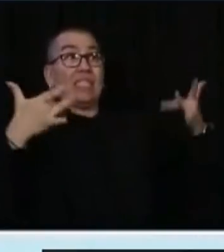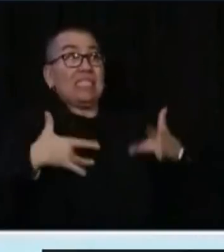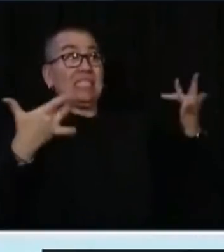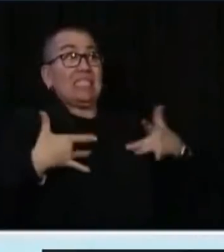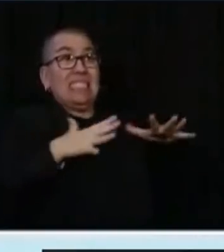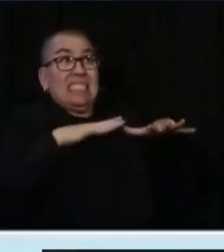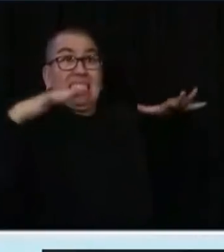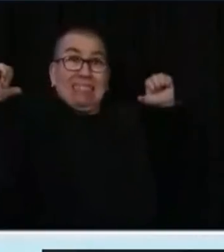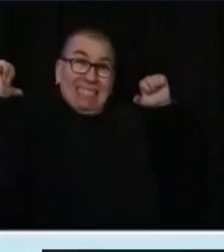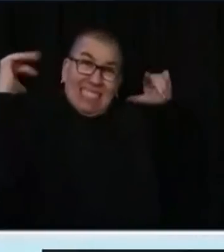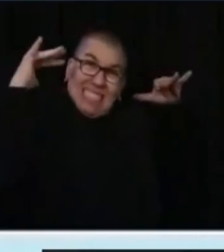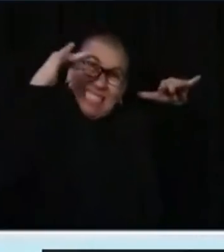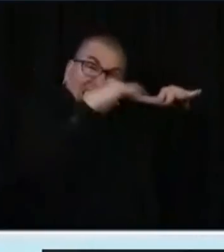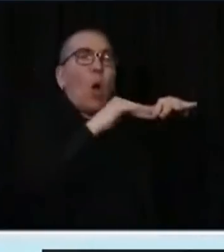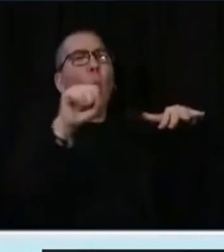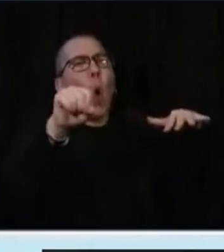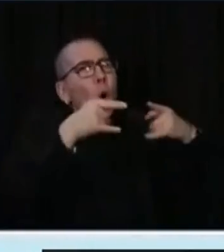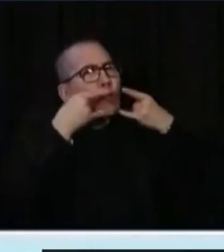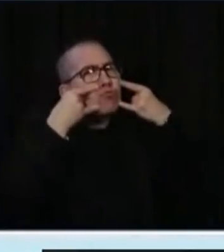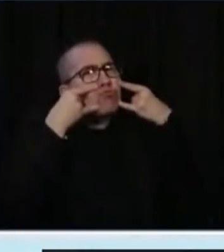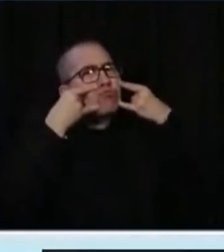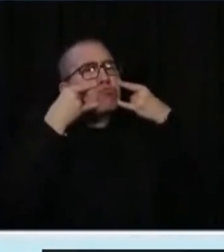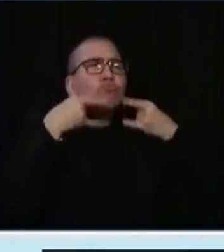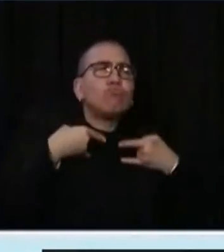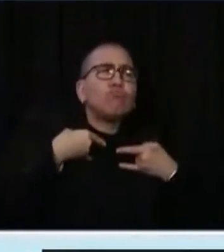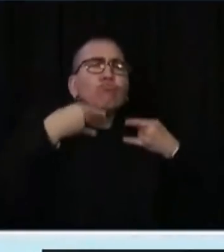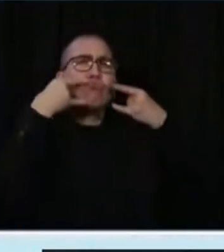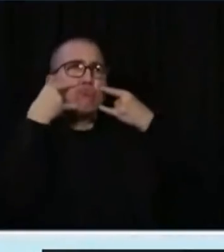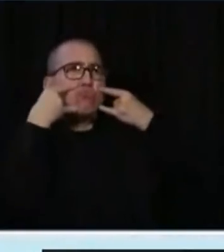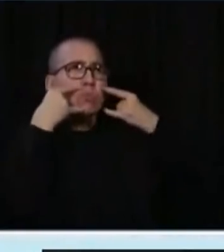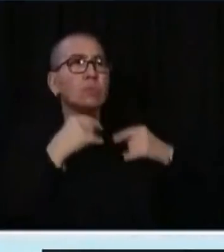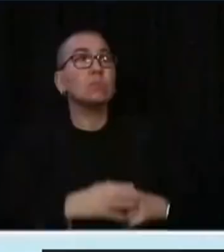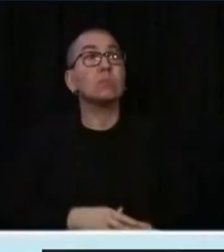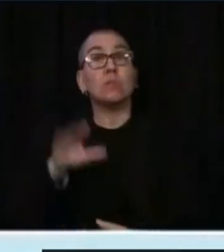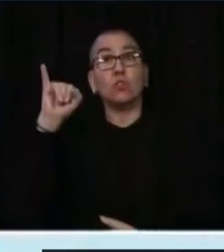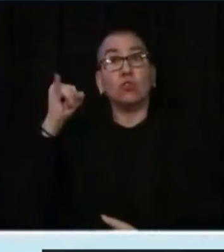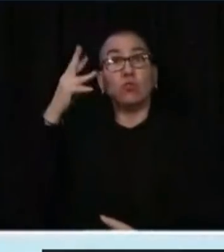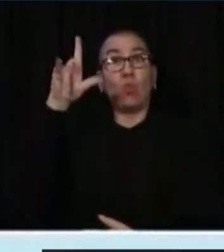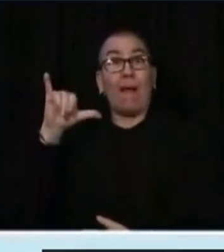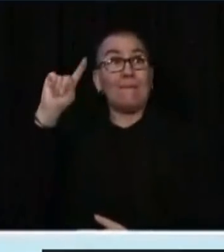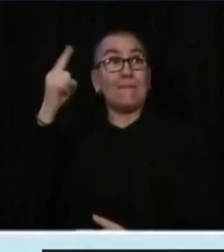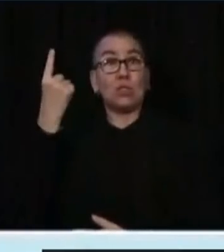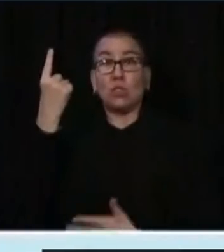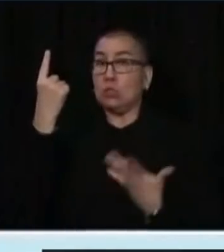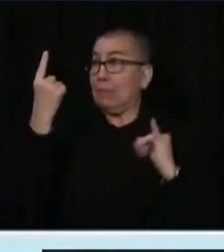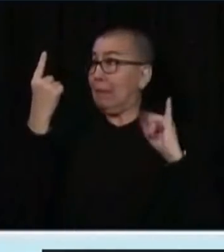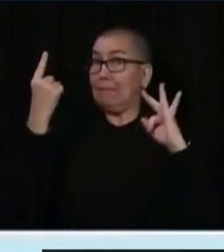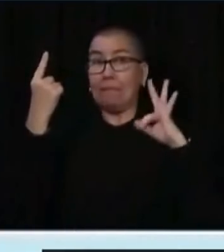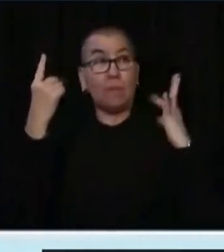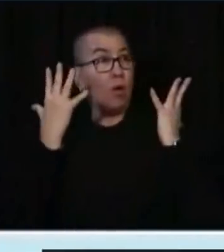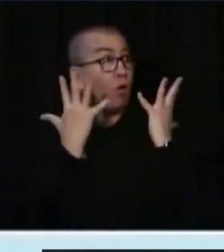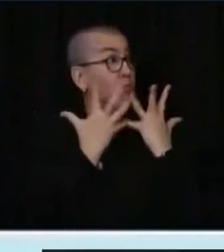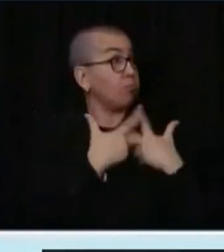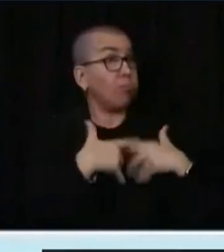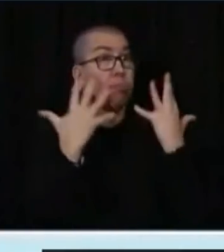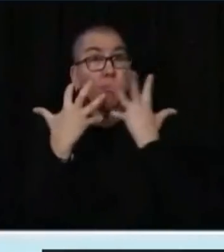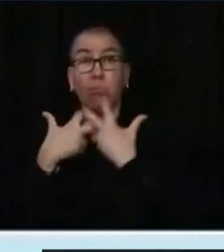WILL END AND THE ONLY REQUIREMENTS THAT WILL BE IN PLACE IS THE MASKING INDOORS AND FOR THE LARGEST OUTDOOR